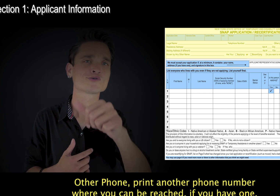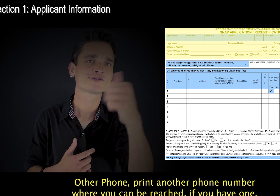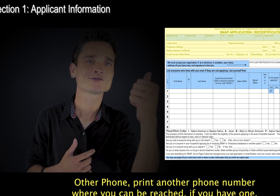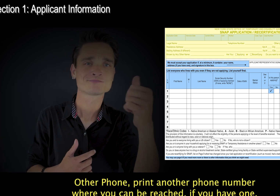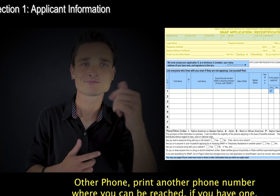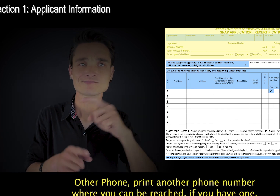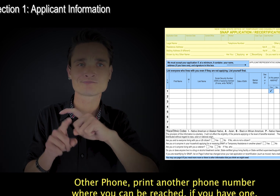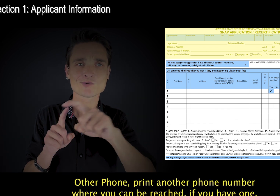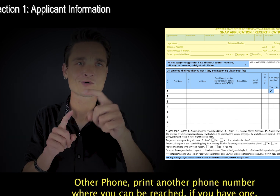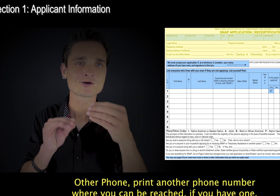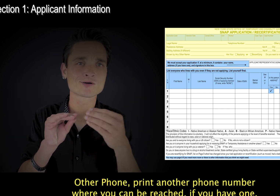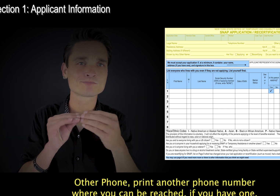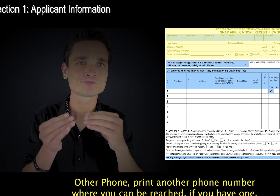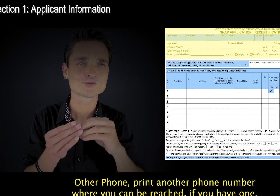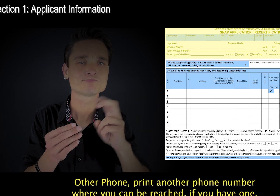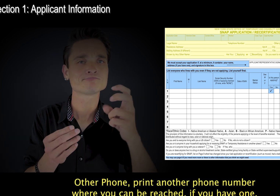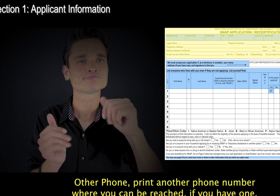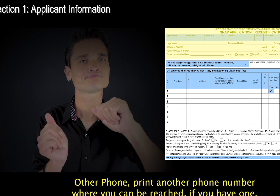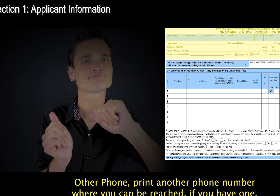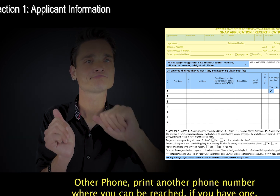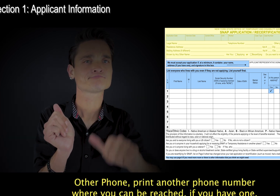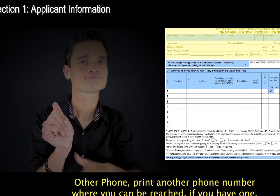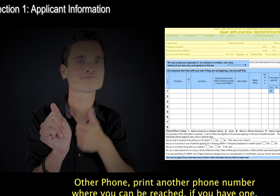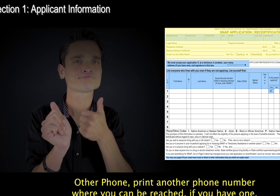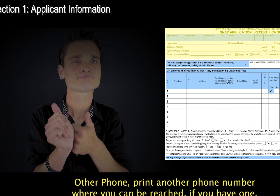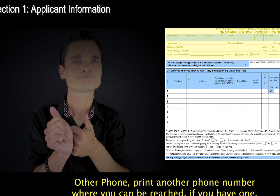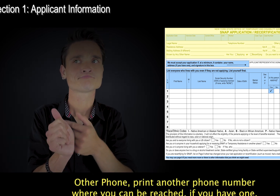Other Phone, print another phone number where you can be reached, if you have one.